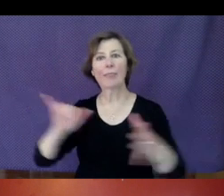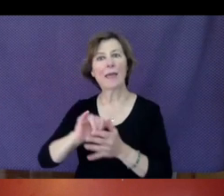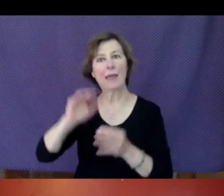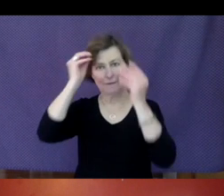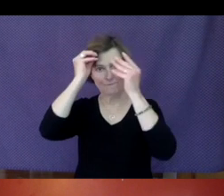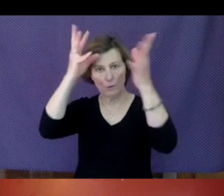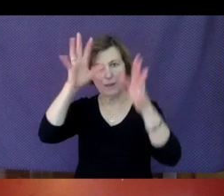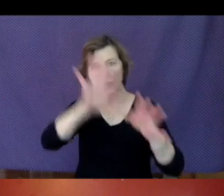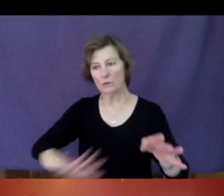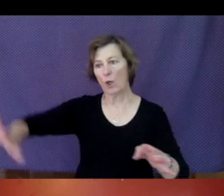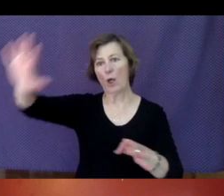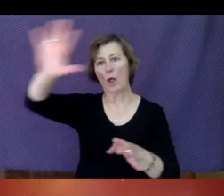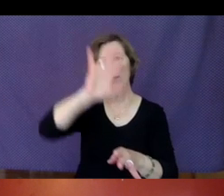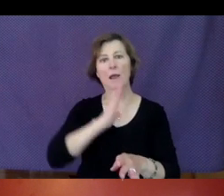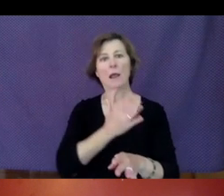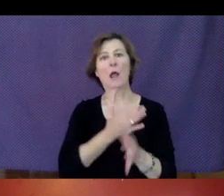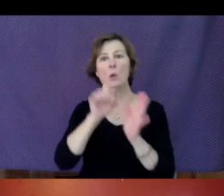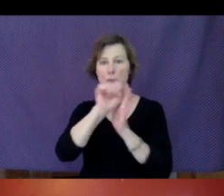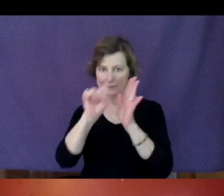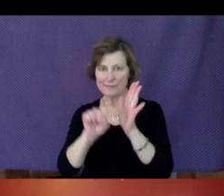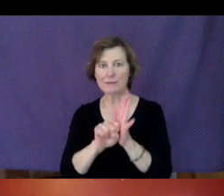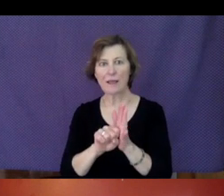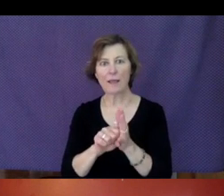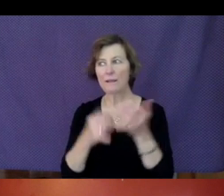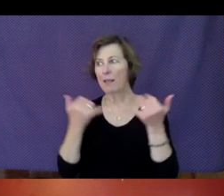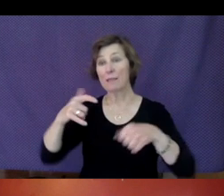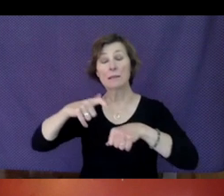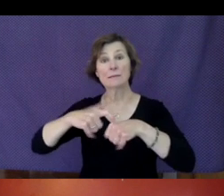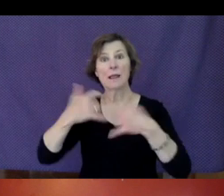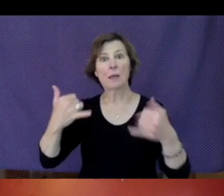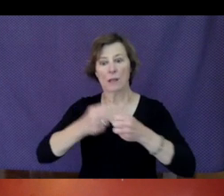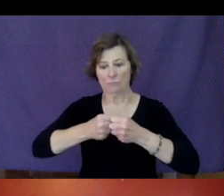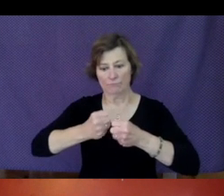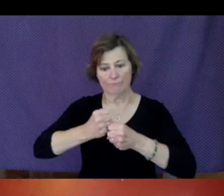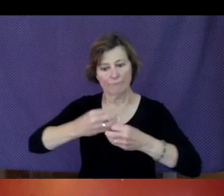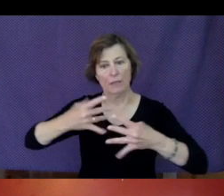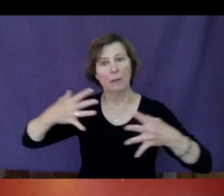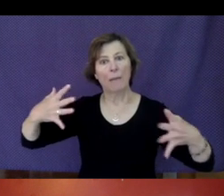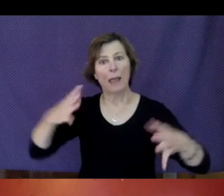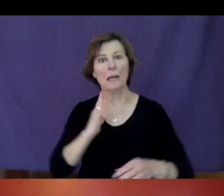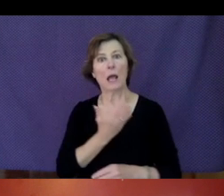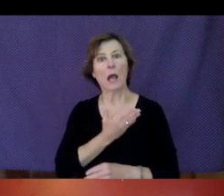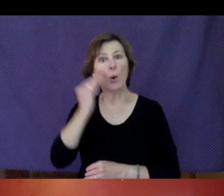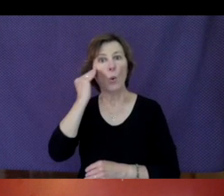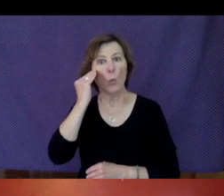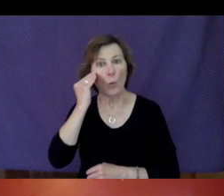In this time of expanded awareness of the history of the African-American in this country